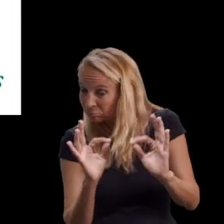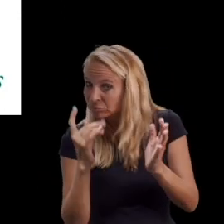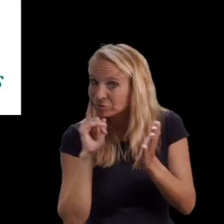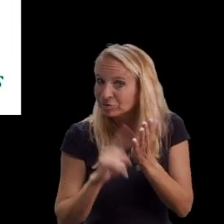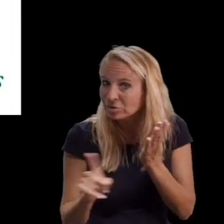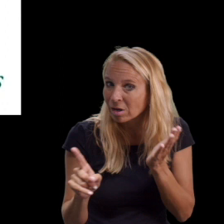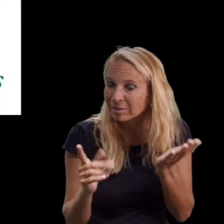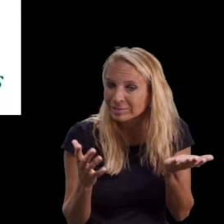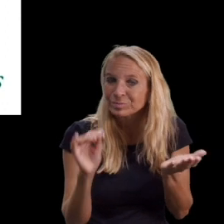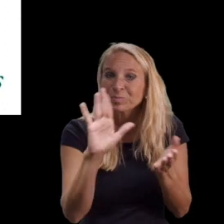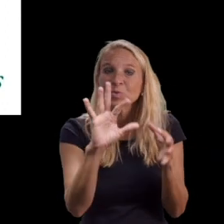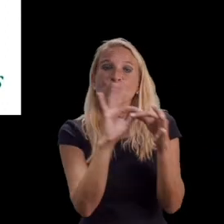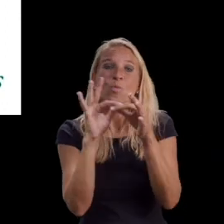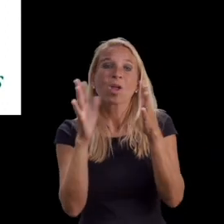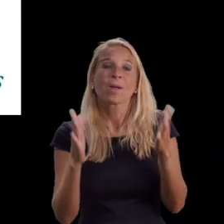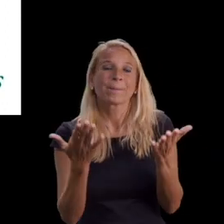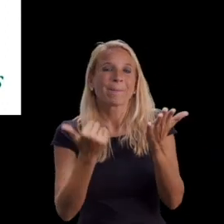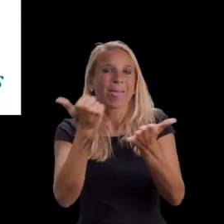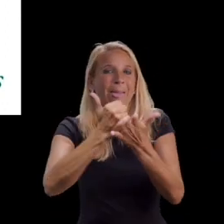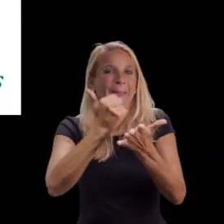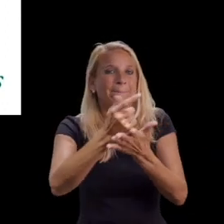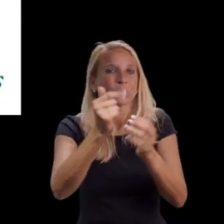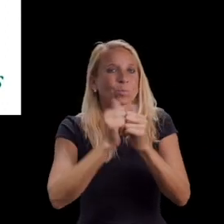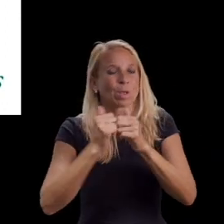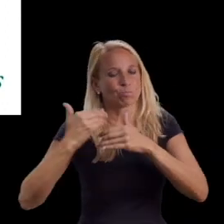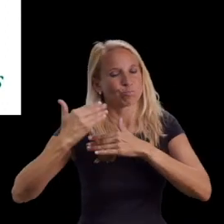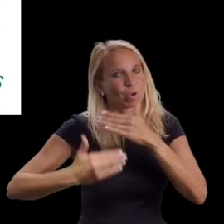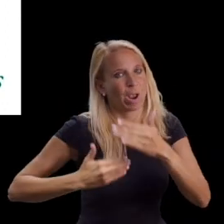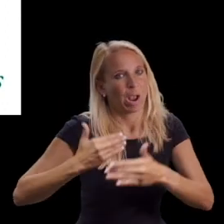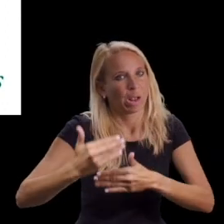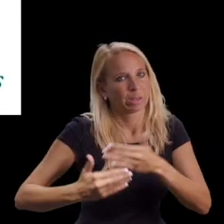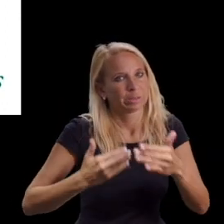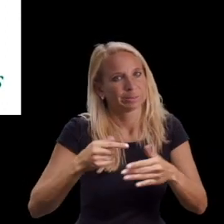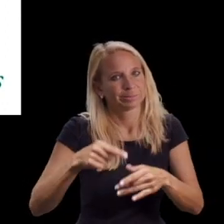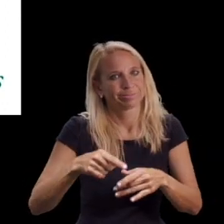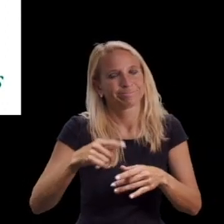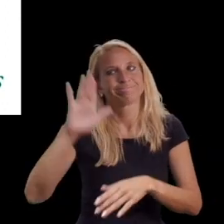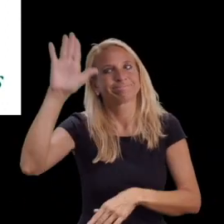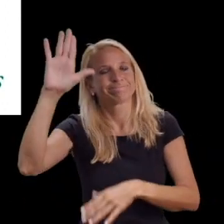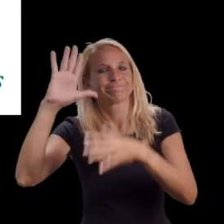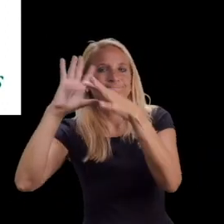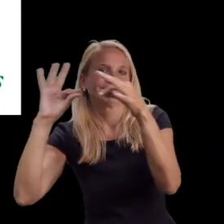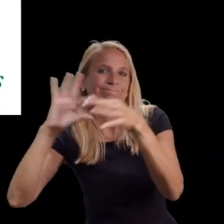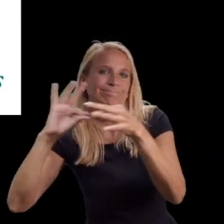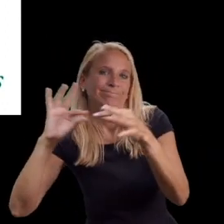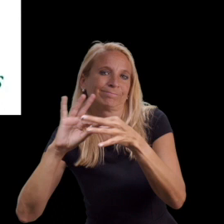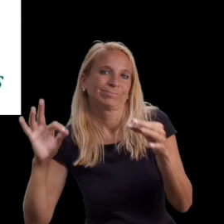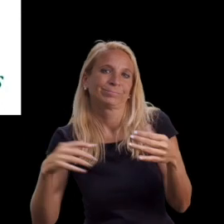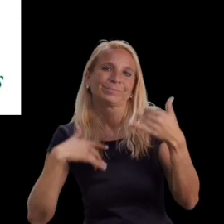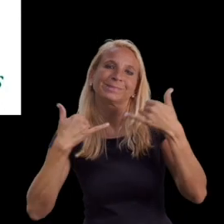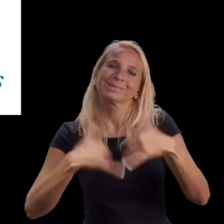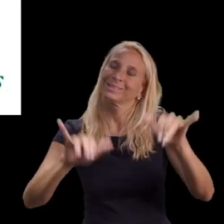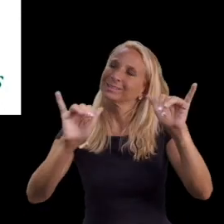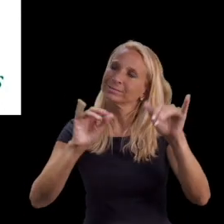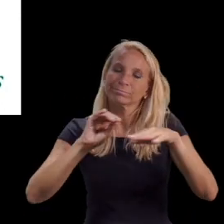So your coordinator might help you with that process to request it orally. We still advise to request it in writing.